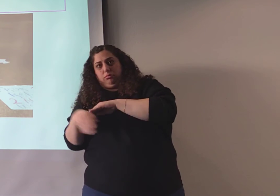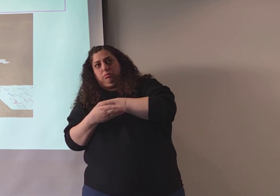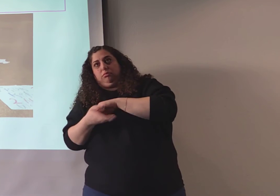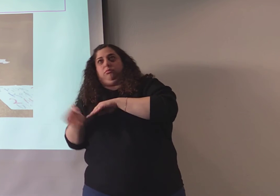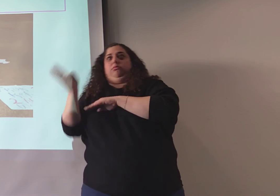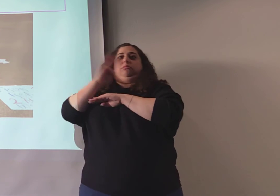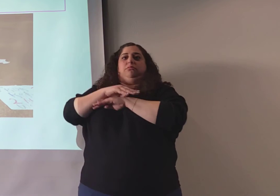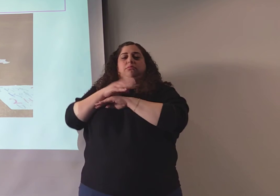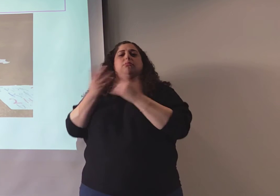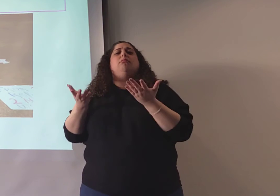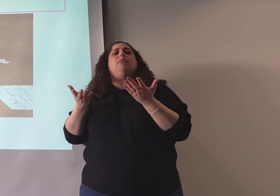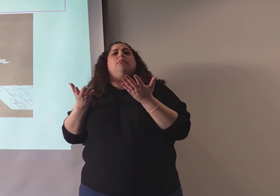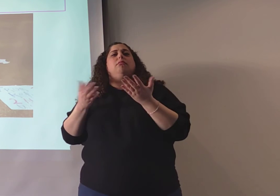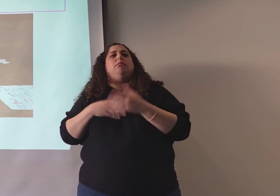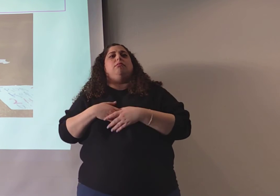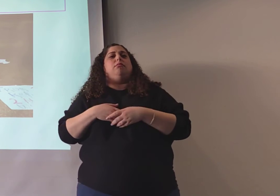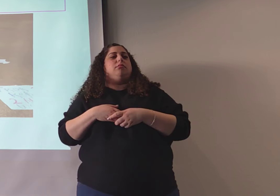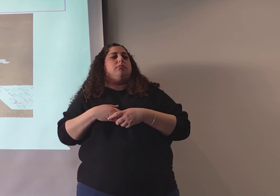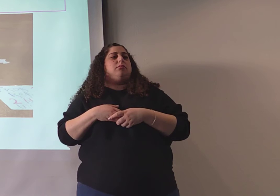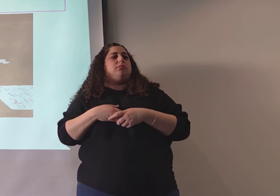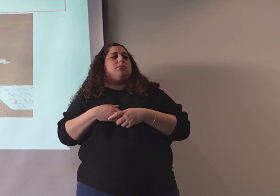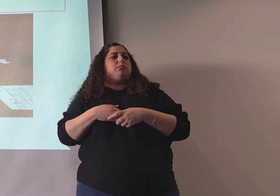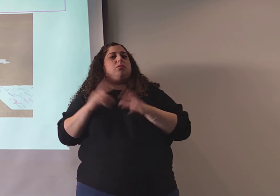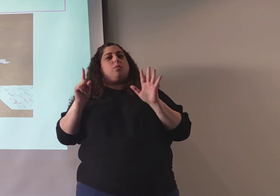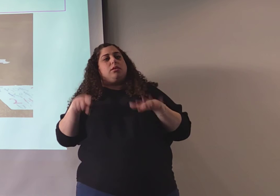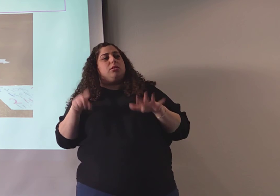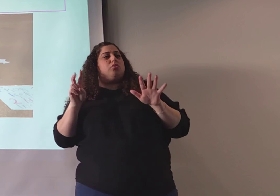that – there's no notice yet, right? Is there an eviction notice that’s been given yet?